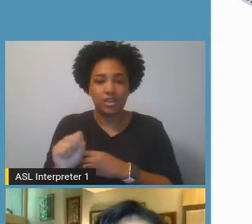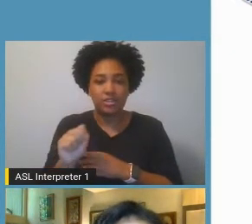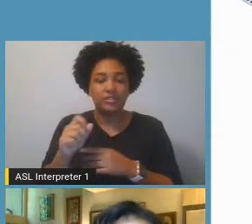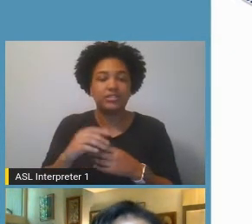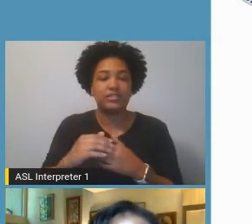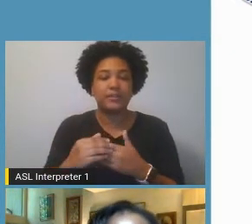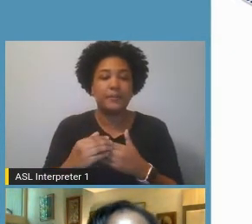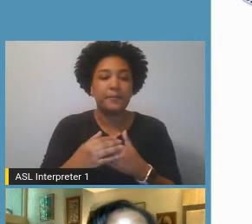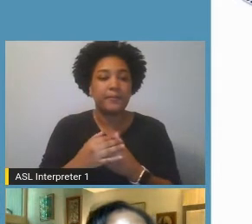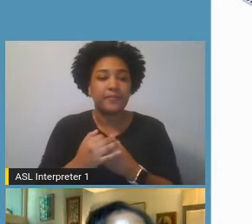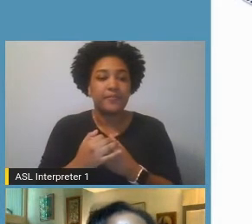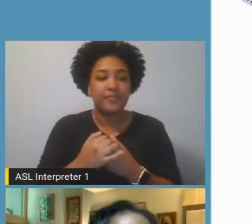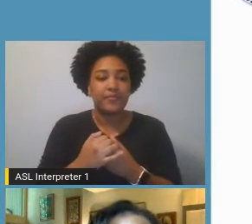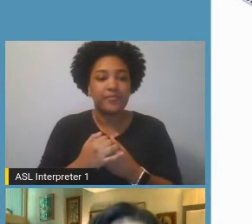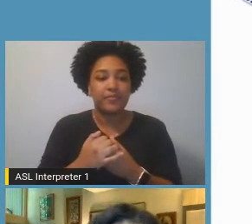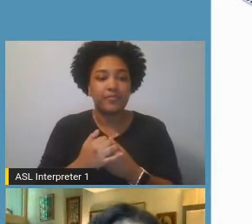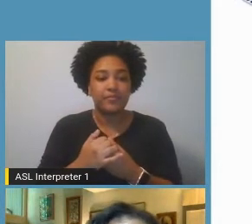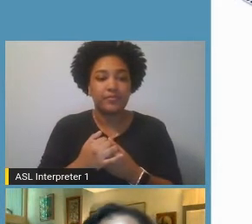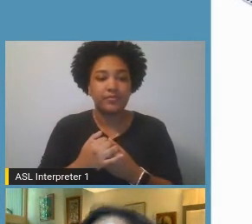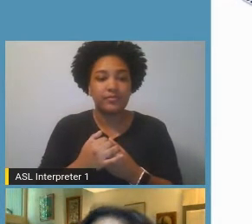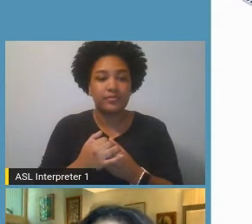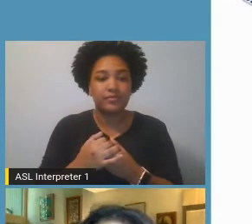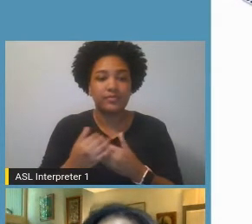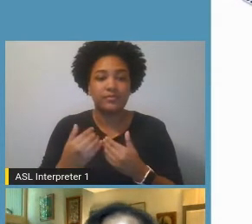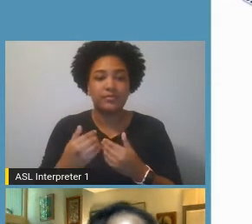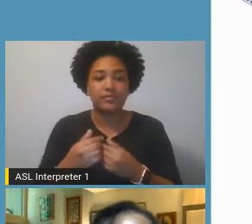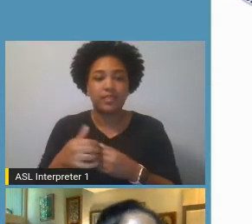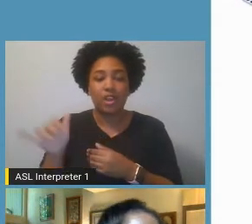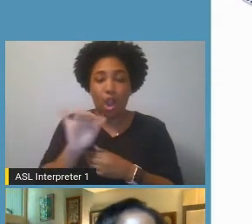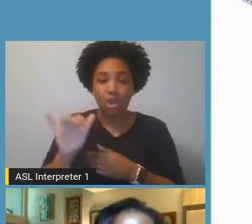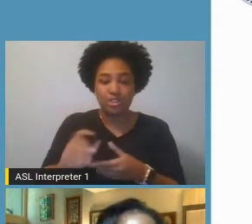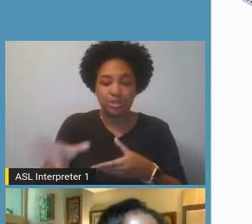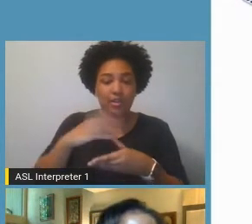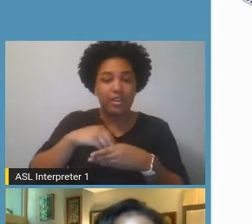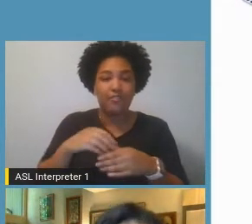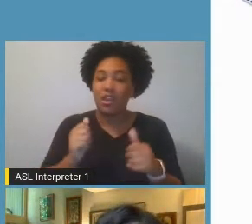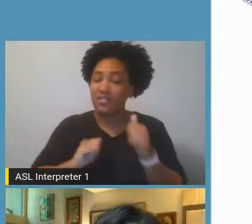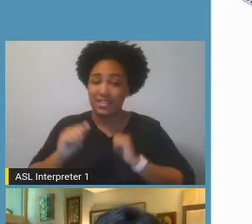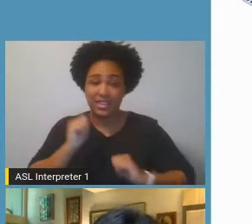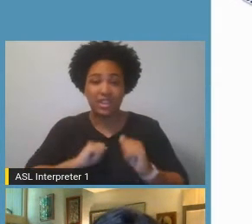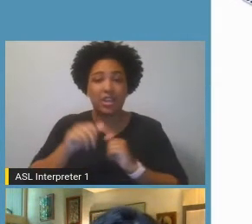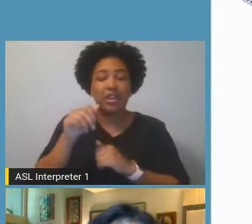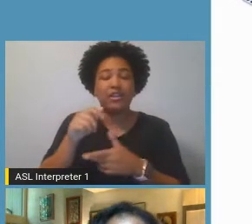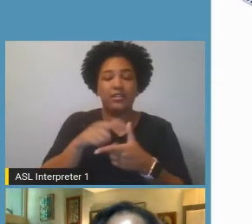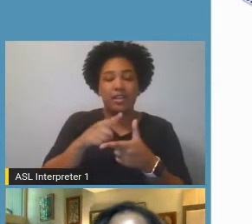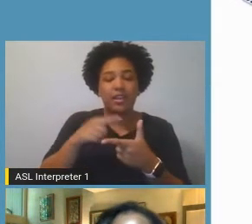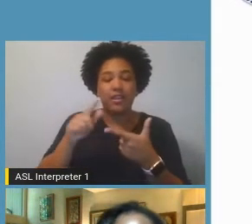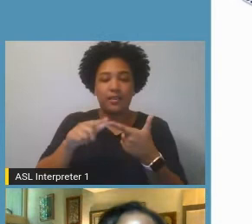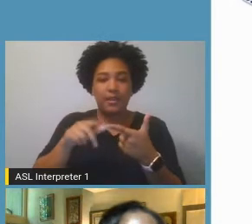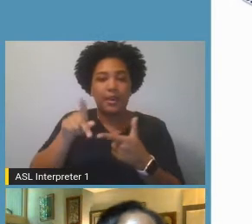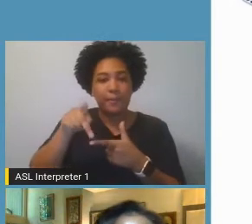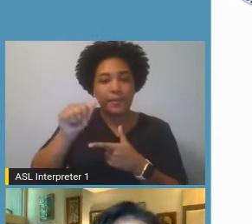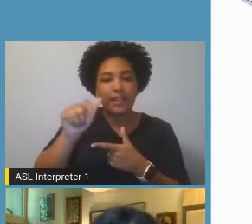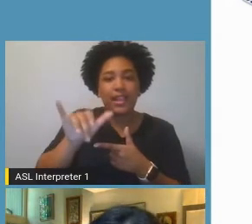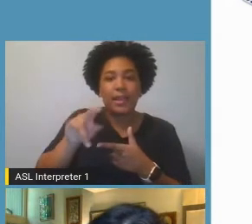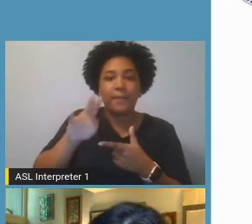Junior League as well as theater, playbills, and array of scrapbooks, artist sketchbooks,